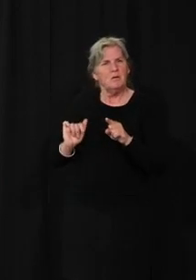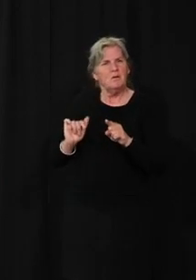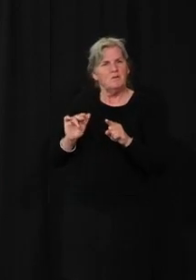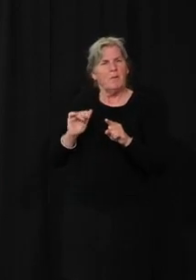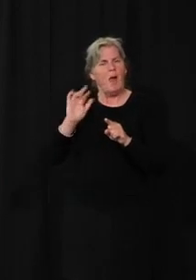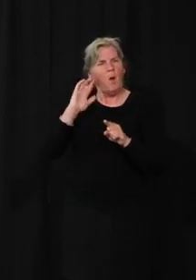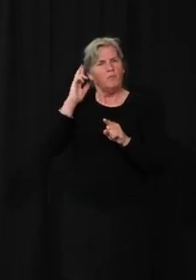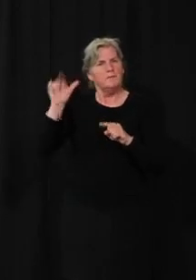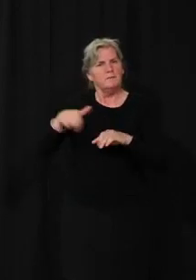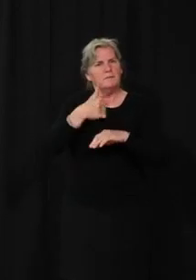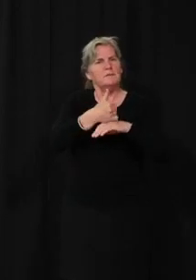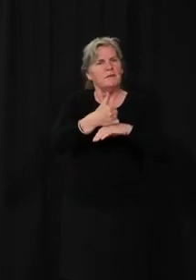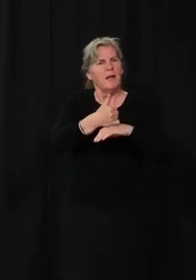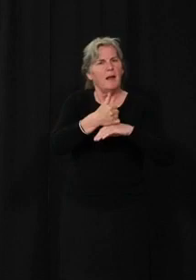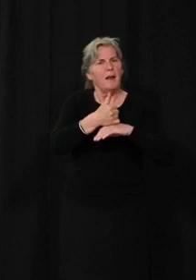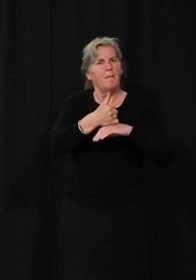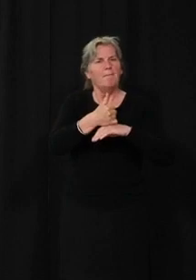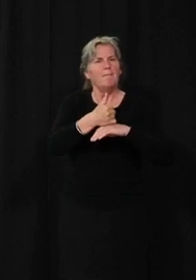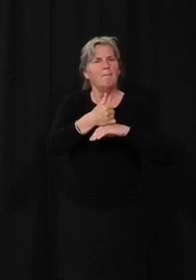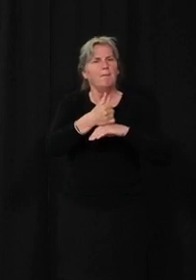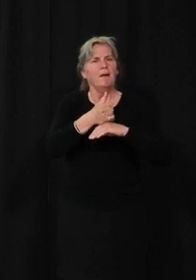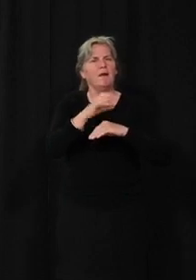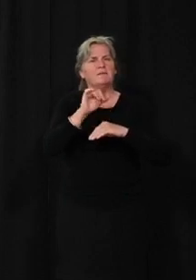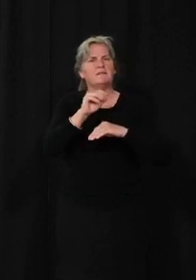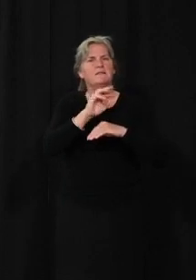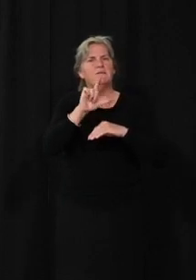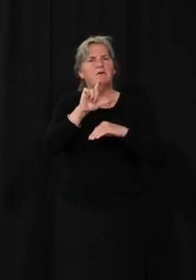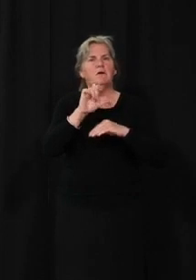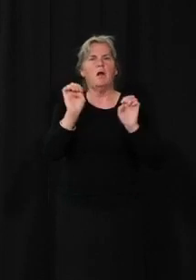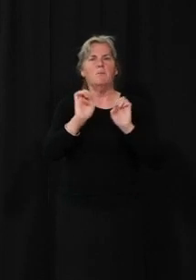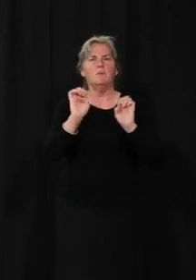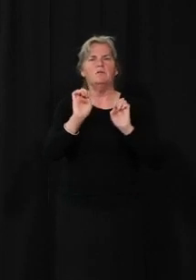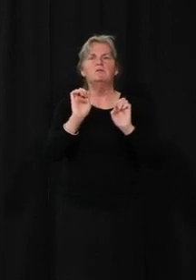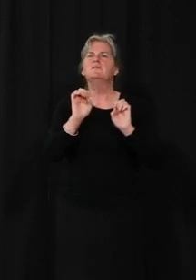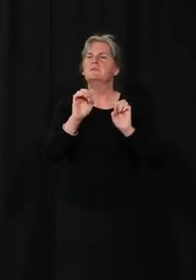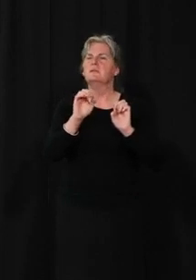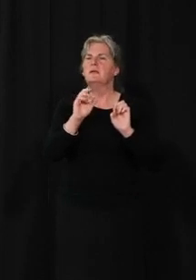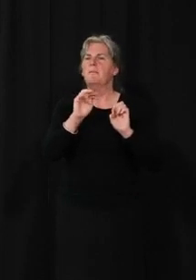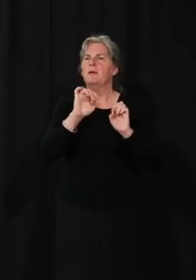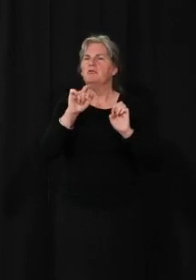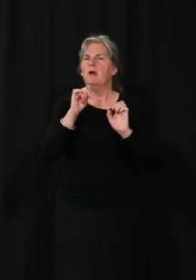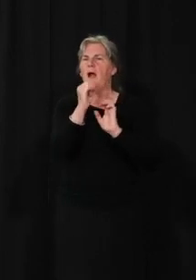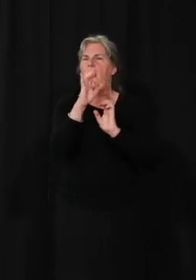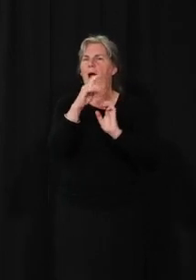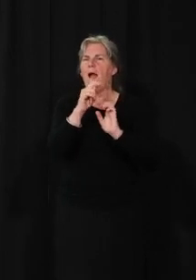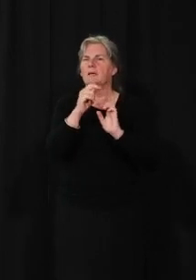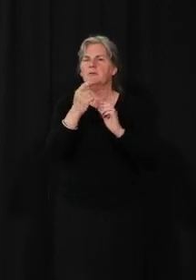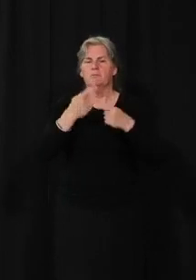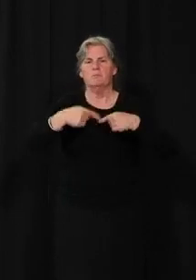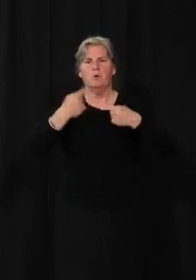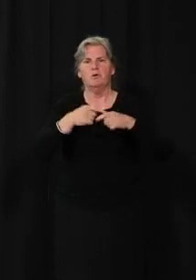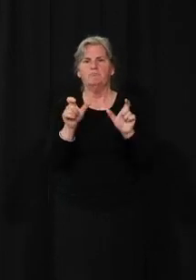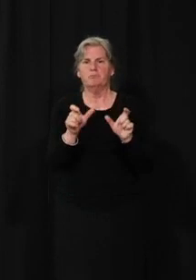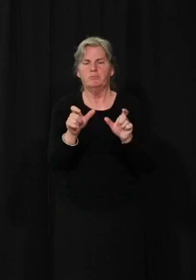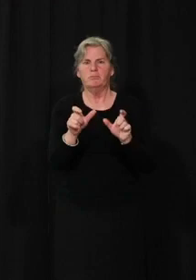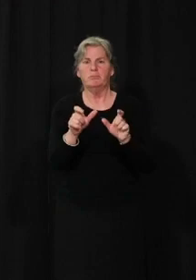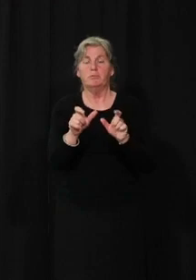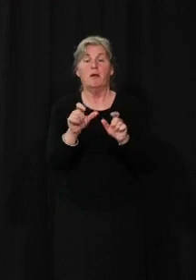to enforce a civil emergency measures act. When it comes to our neighbours across the way in the Northwest